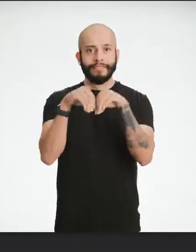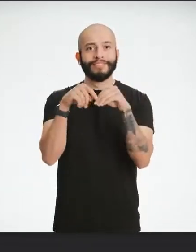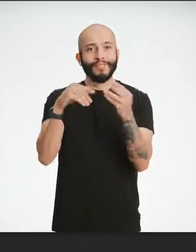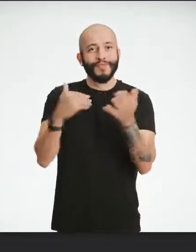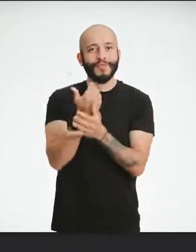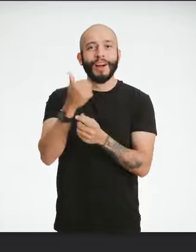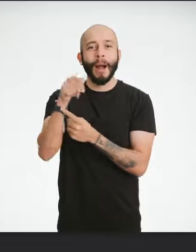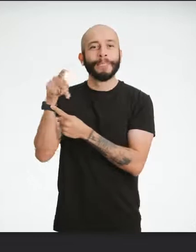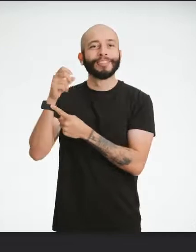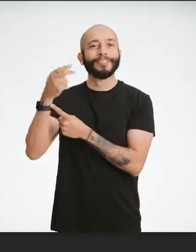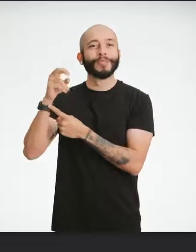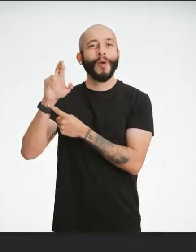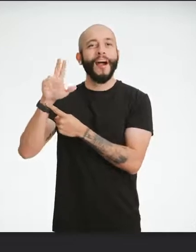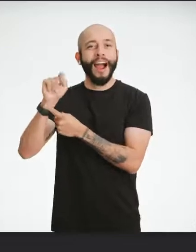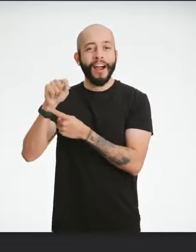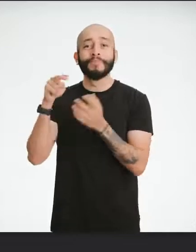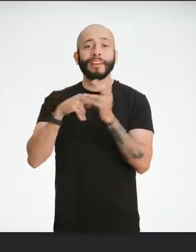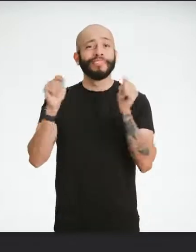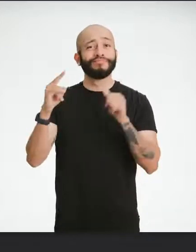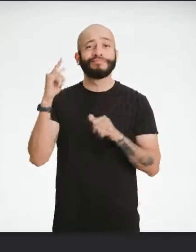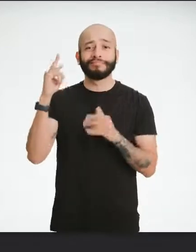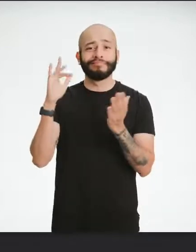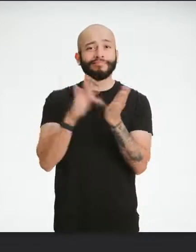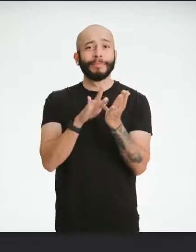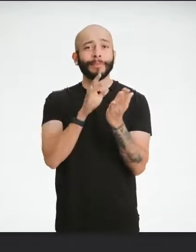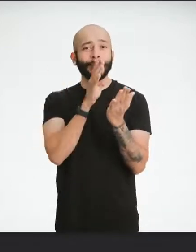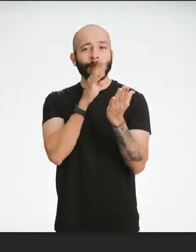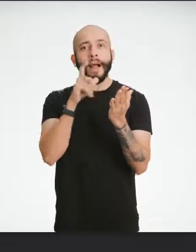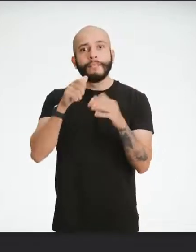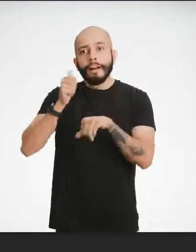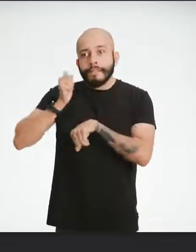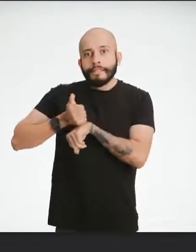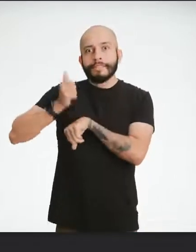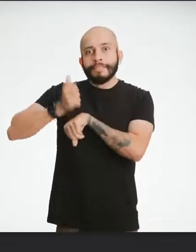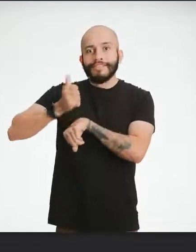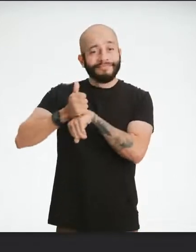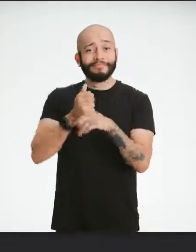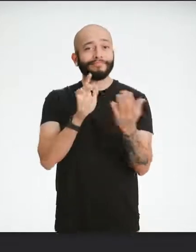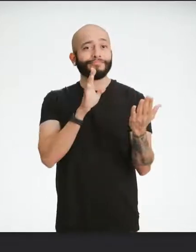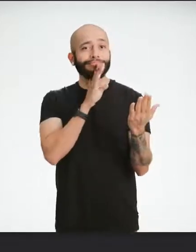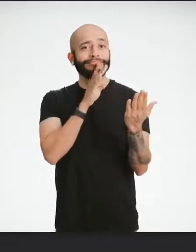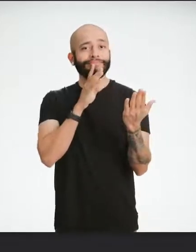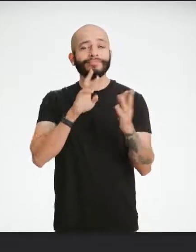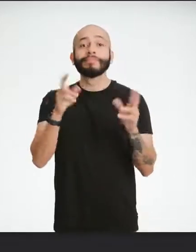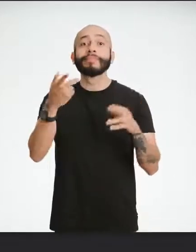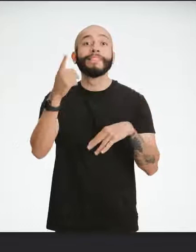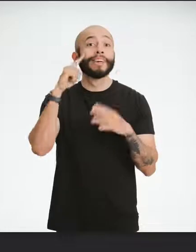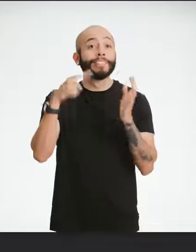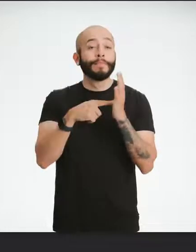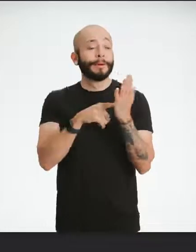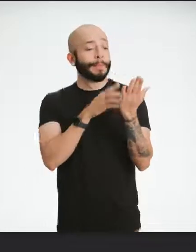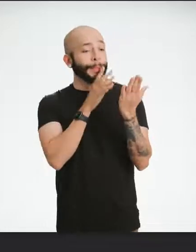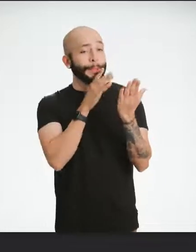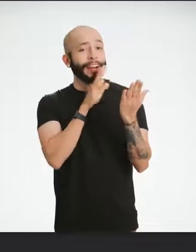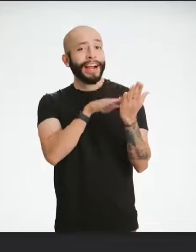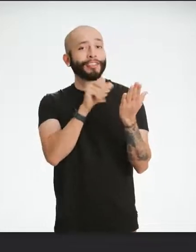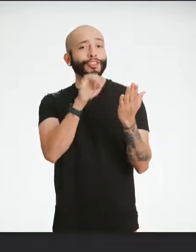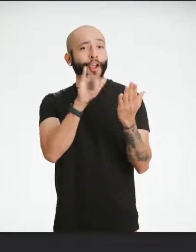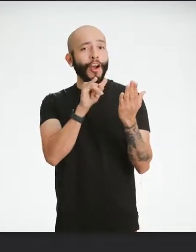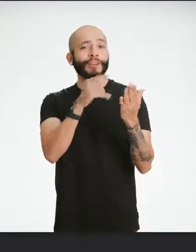with Siri right away, without having to set anything up first, like, "Hey, Siri, clean the kitchen with Roomba. " But it's not just Siri.